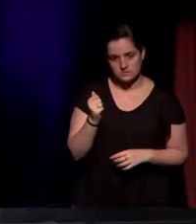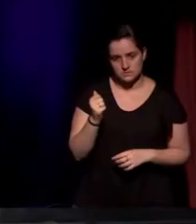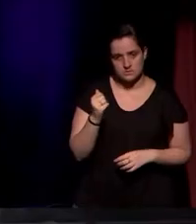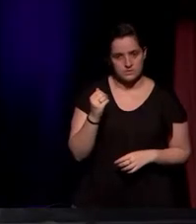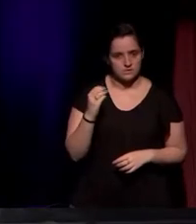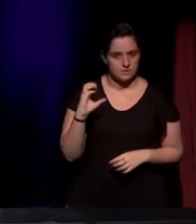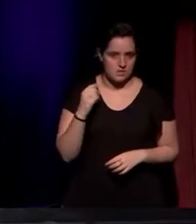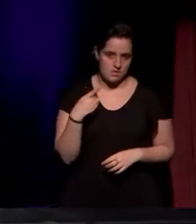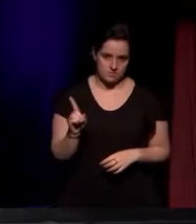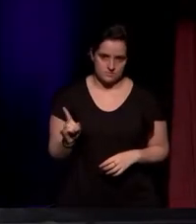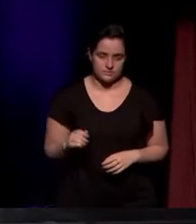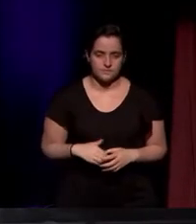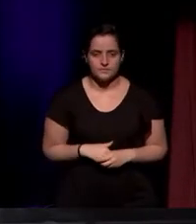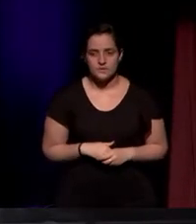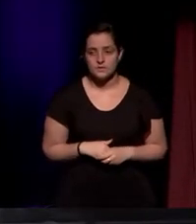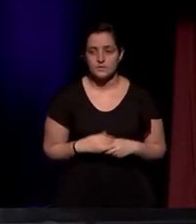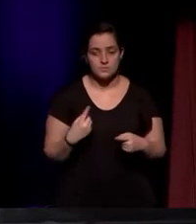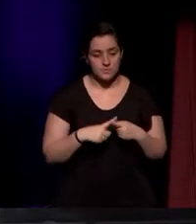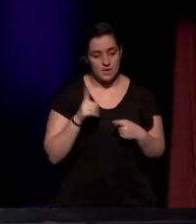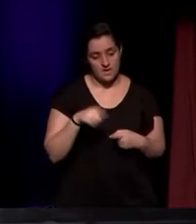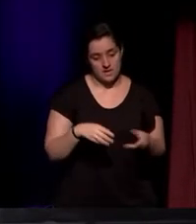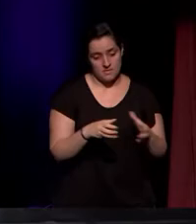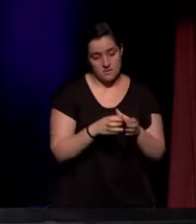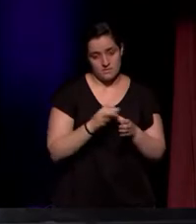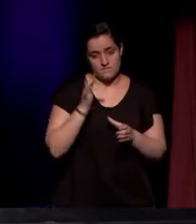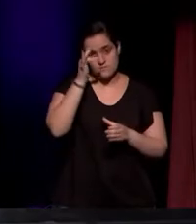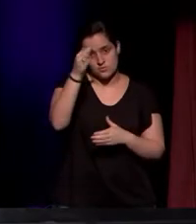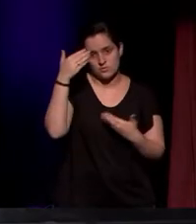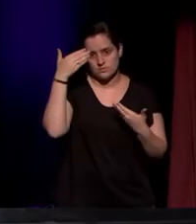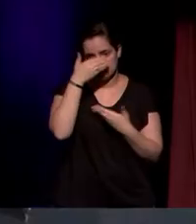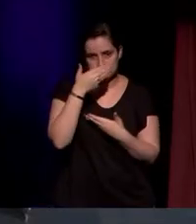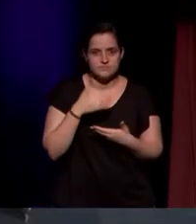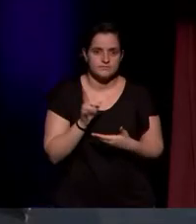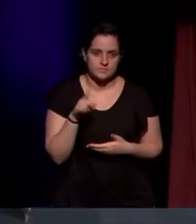which is the party of the future of Muslims, the future's party,